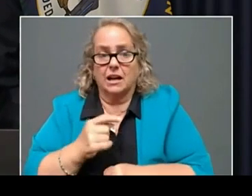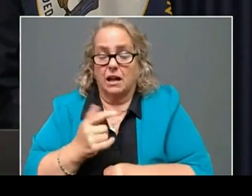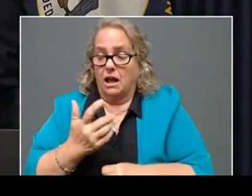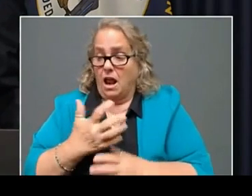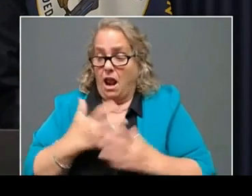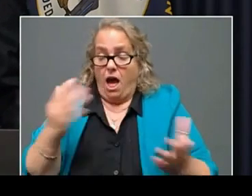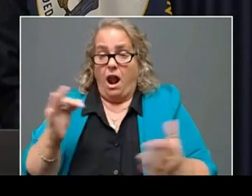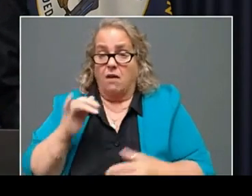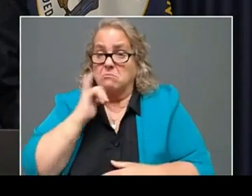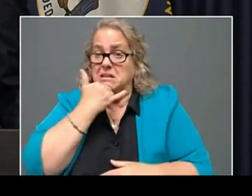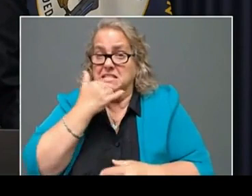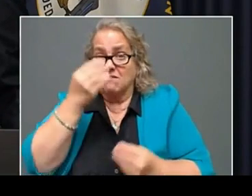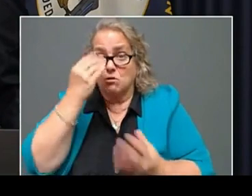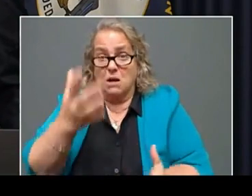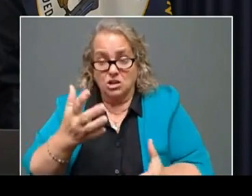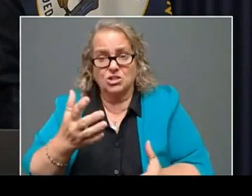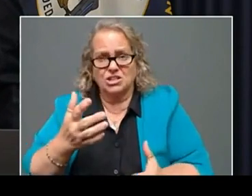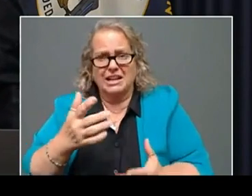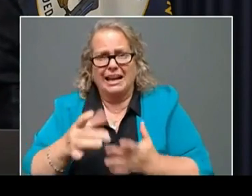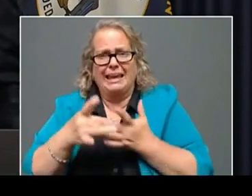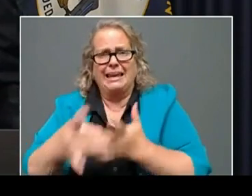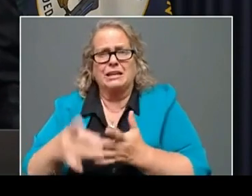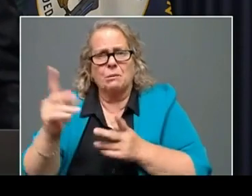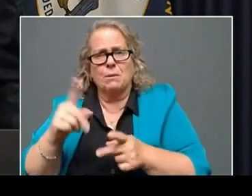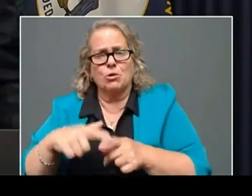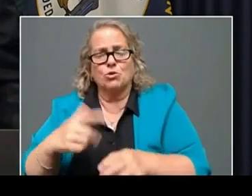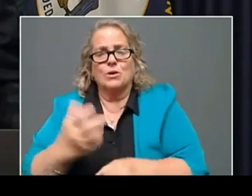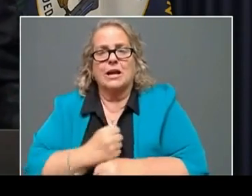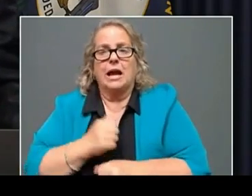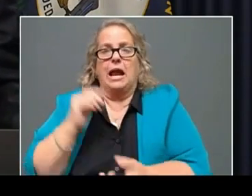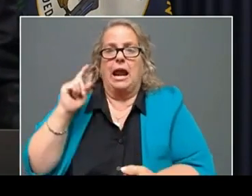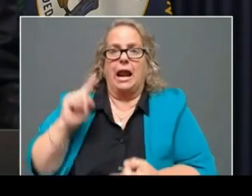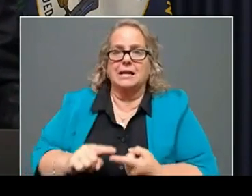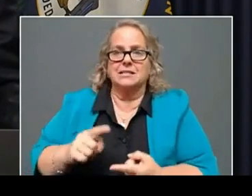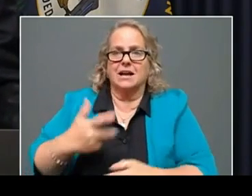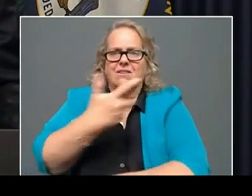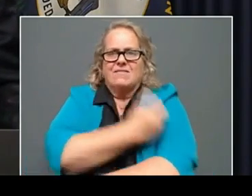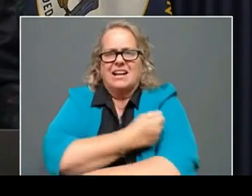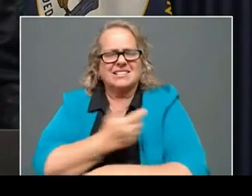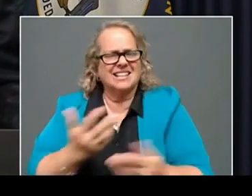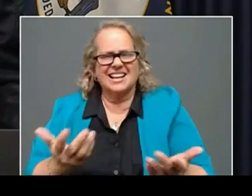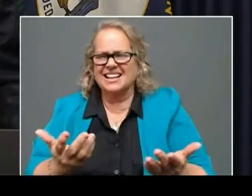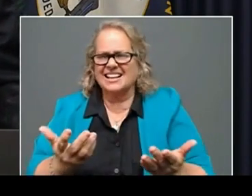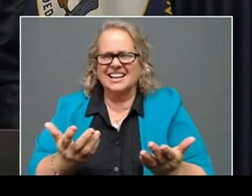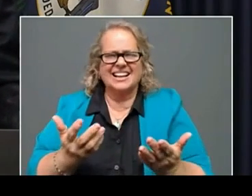people to to to get less vaccinated against a lot of things. And this would be um,